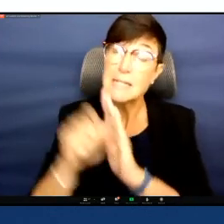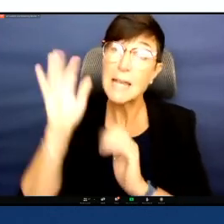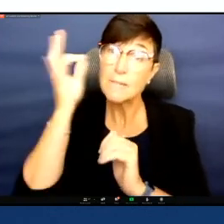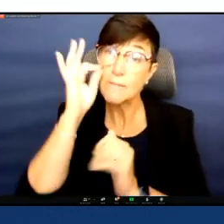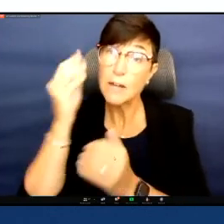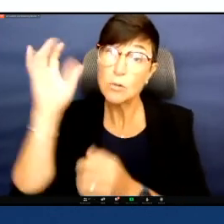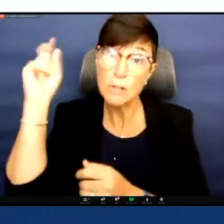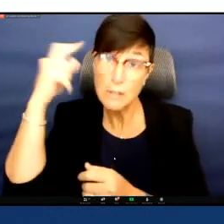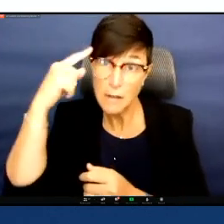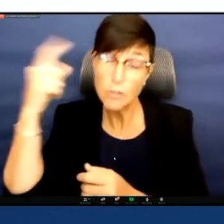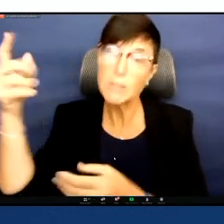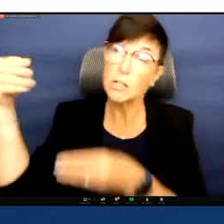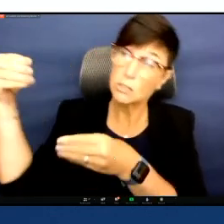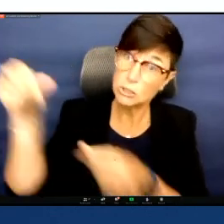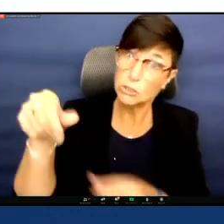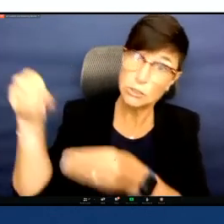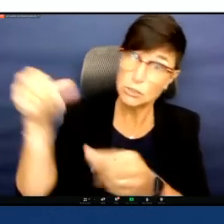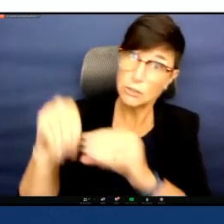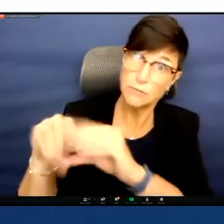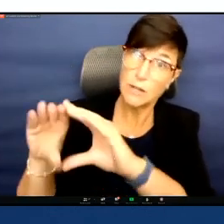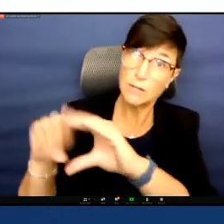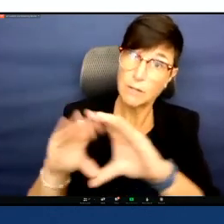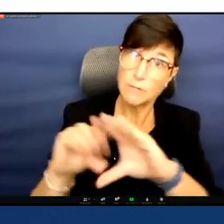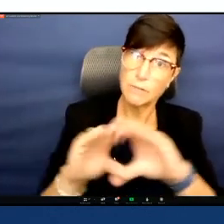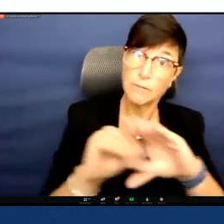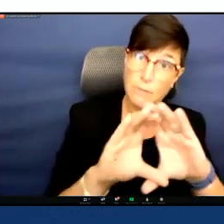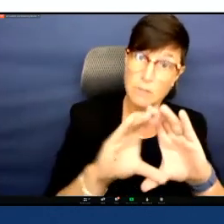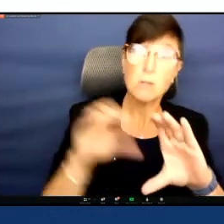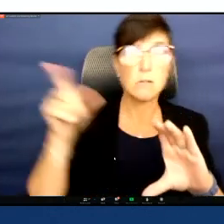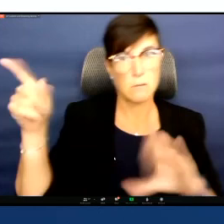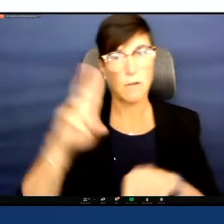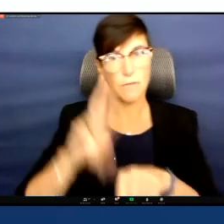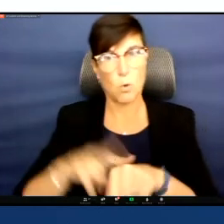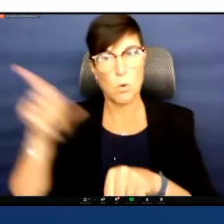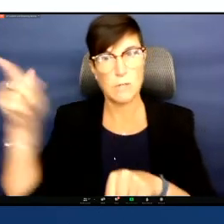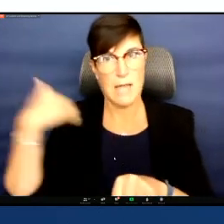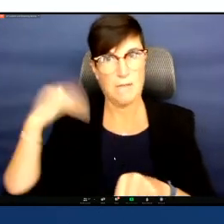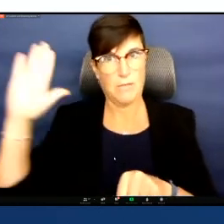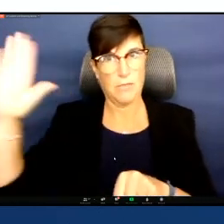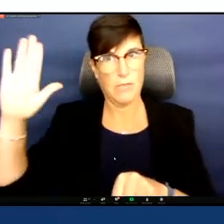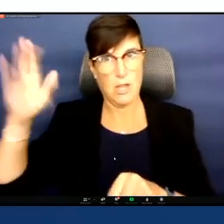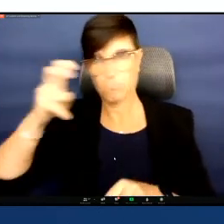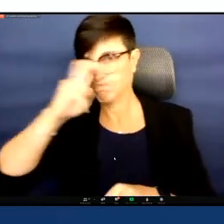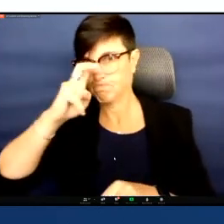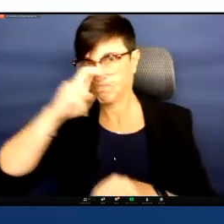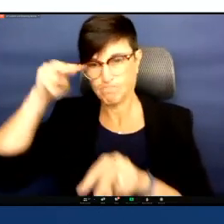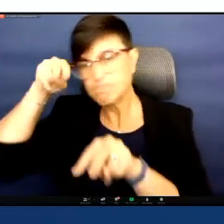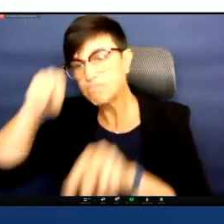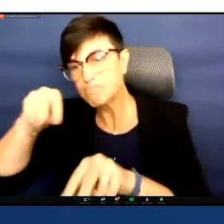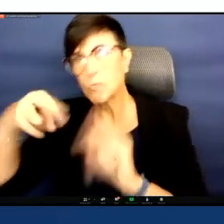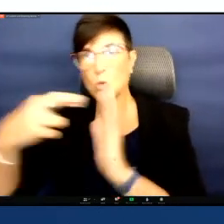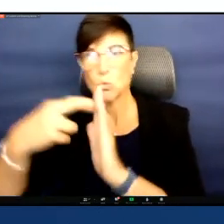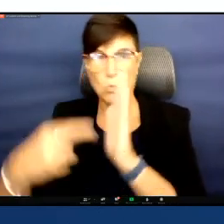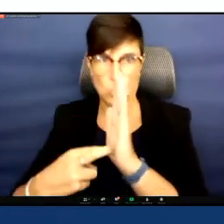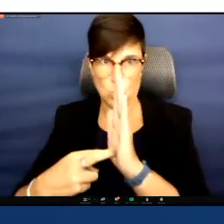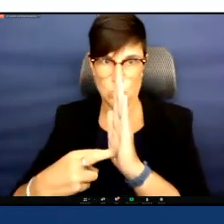include things like what we can or must spend certain money on and whether we need to provide a certain amount of local money